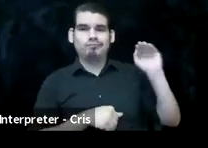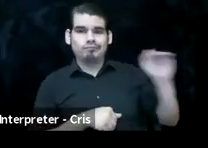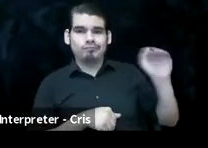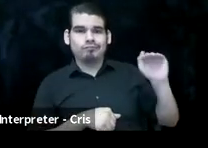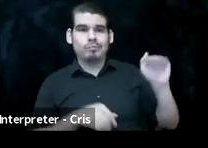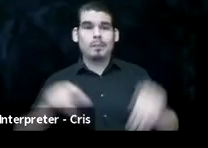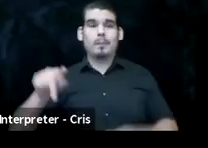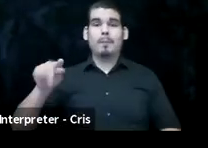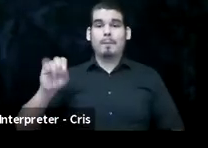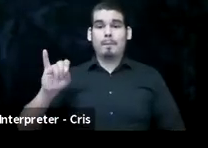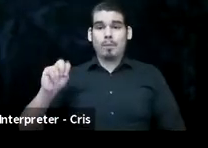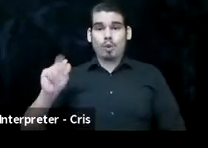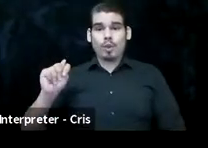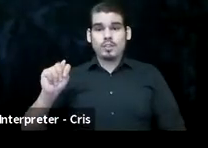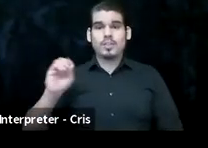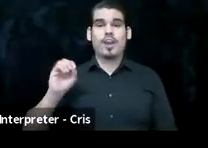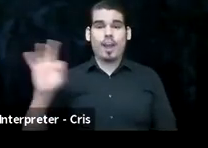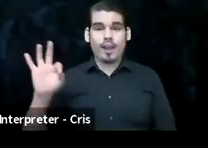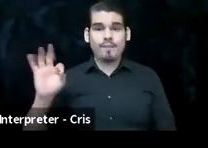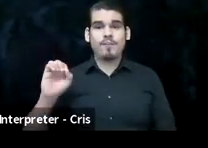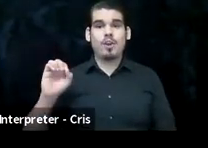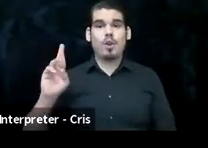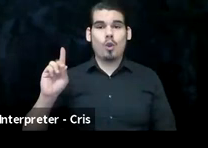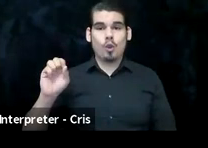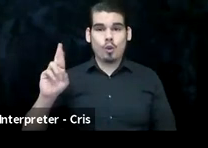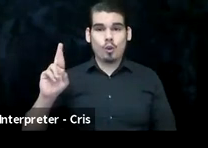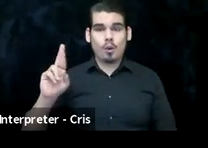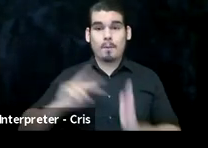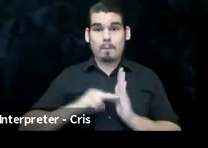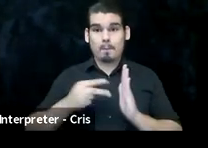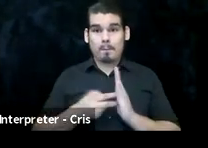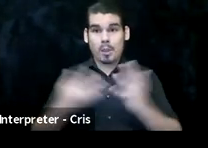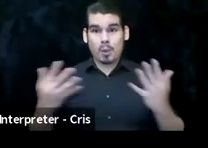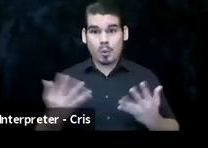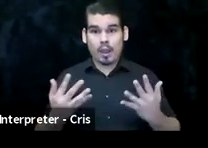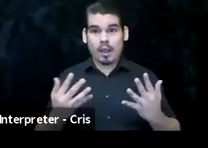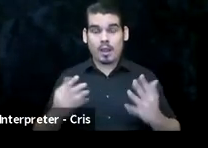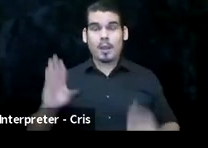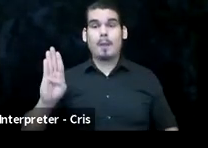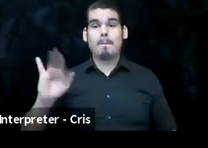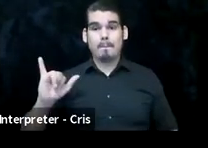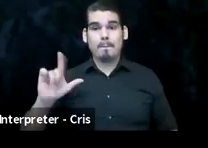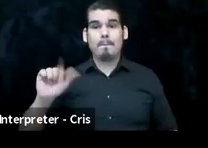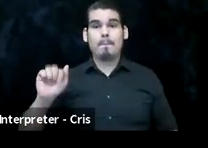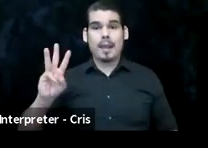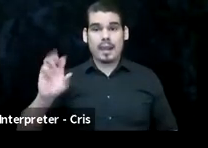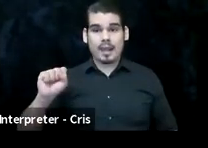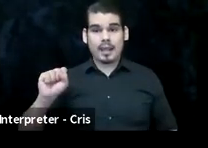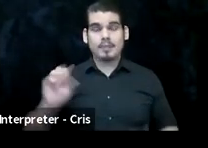Gerardo Chavez, RAD IX: A porno order is whenever you see that somebody violated the bylaws maybe the conventional rules of General Assembly.